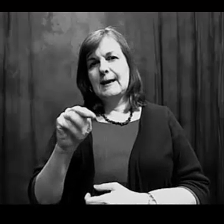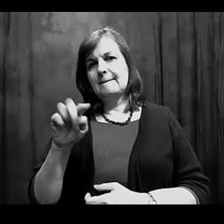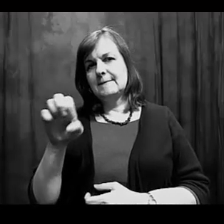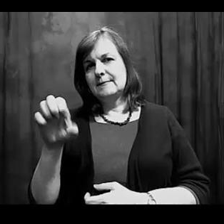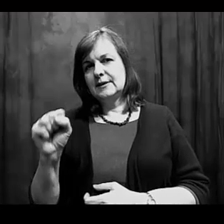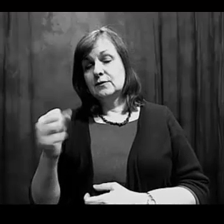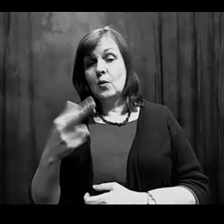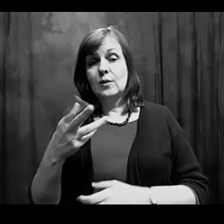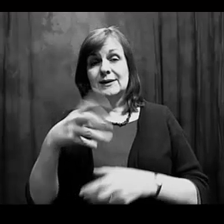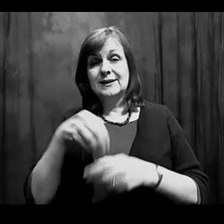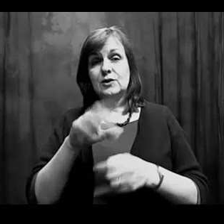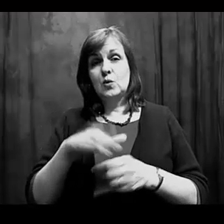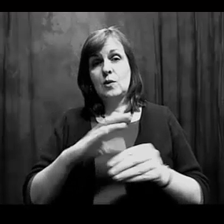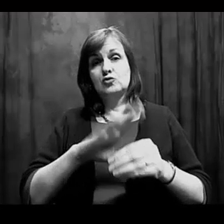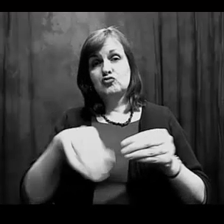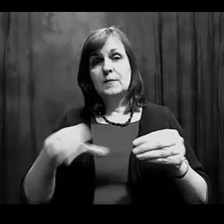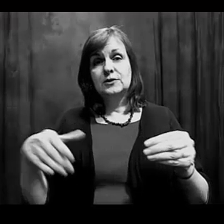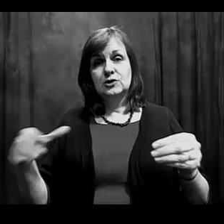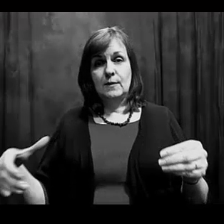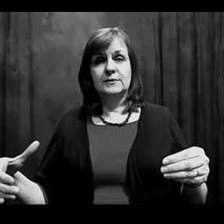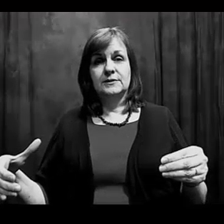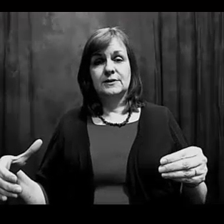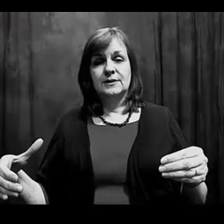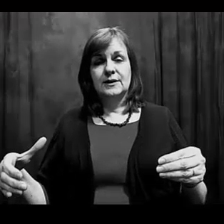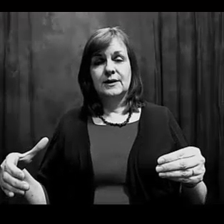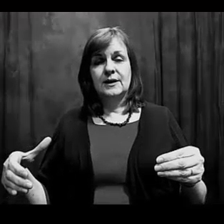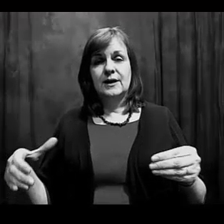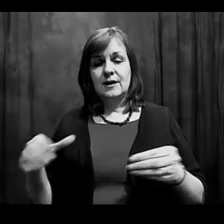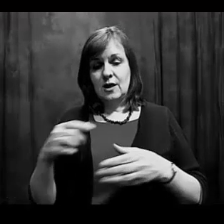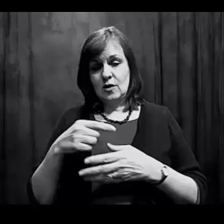we have to look at traits that are heritable